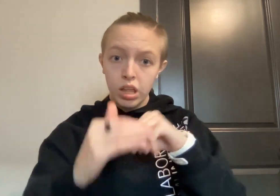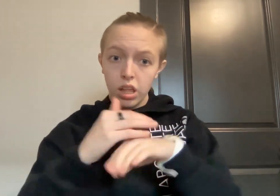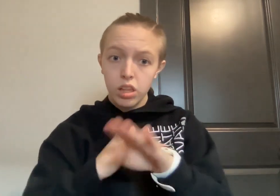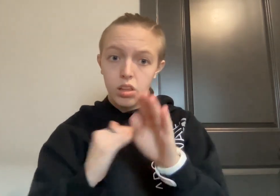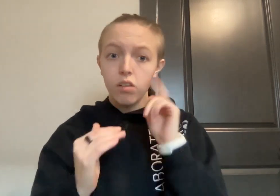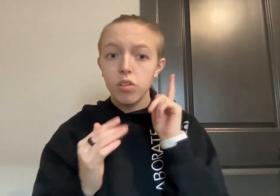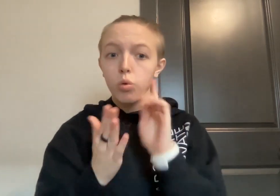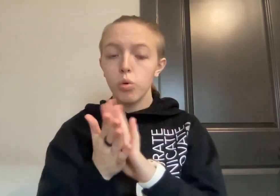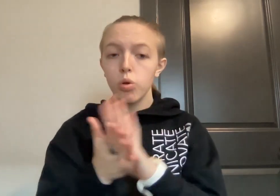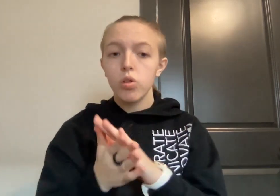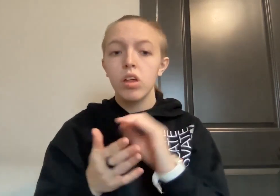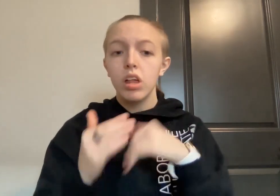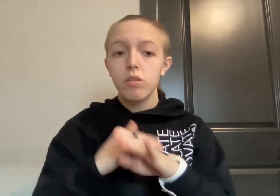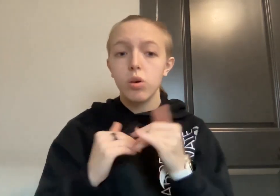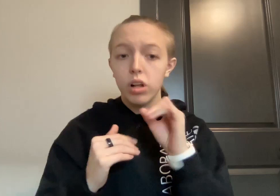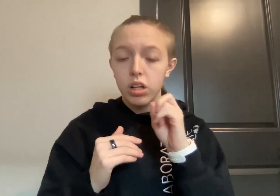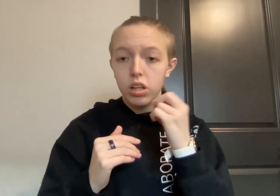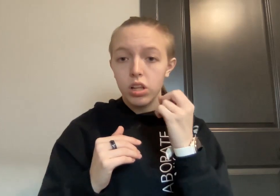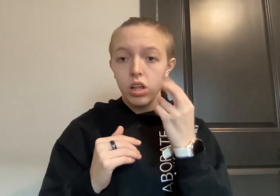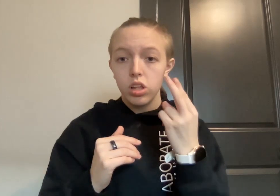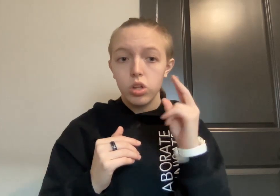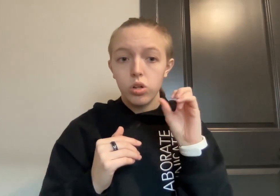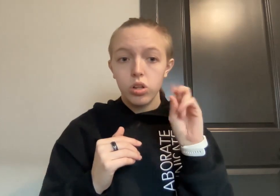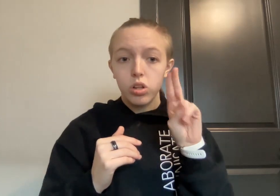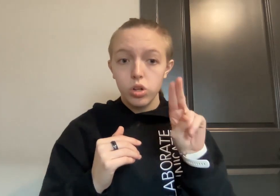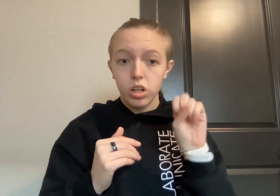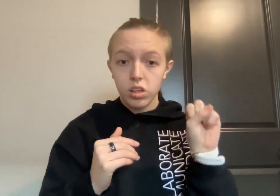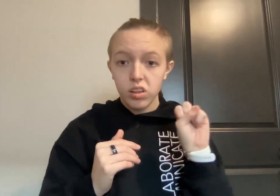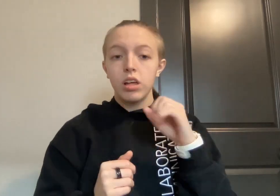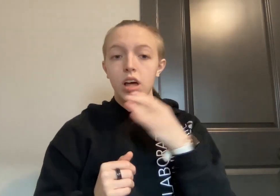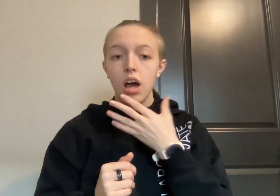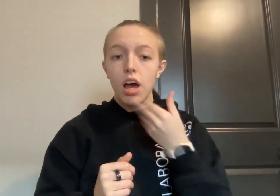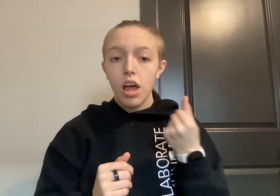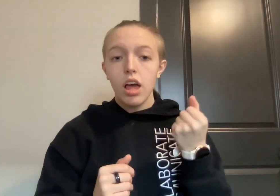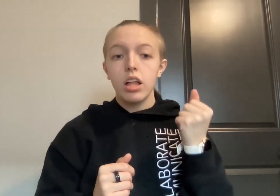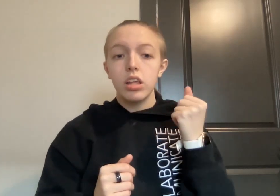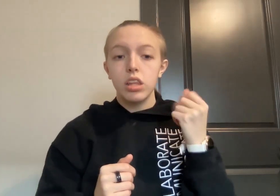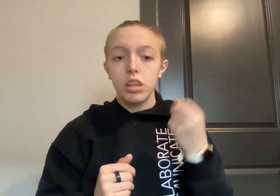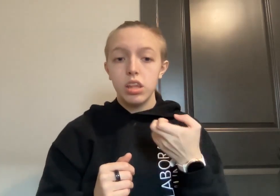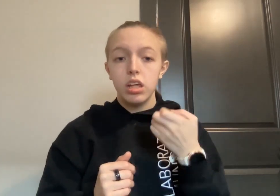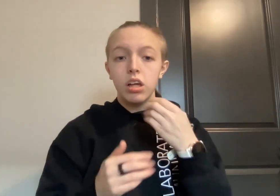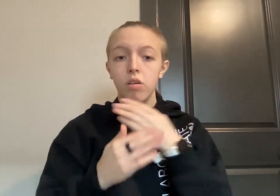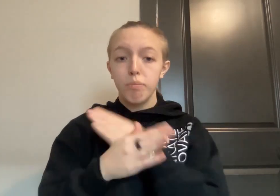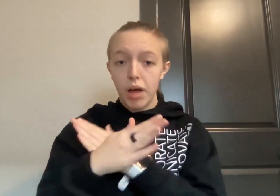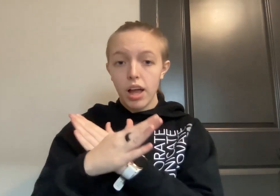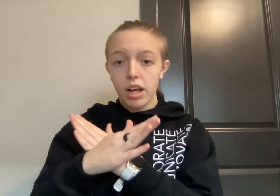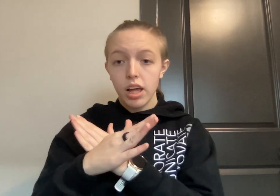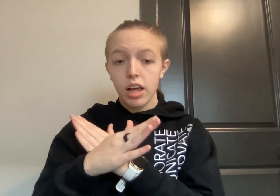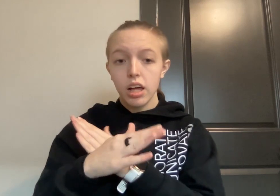in deaf schools in the United States and the banning